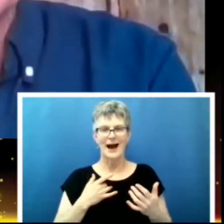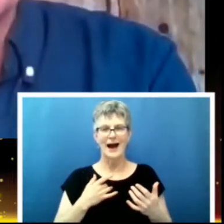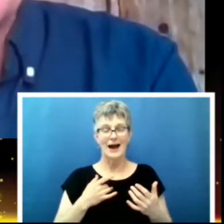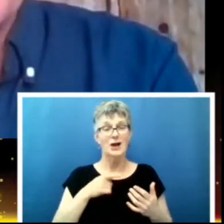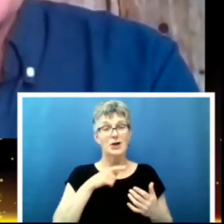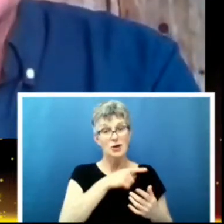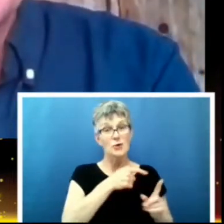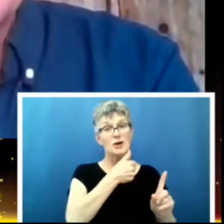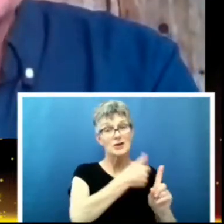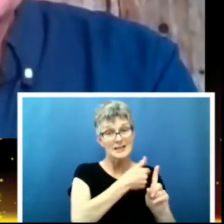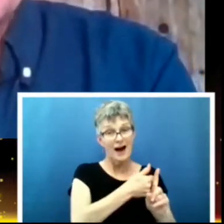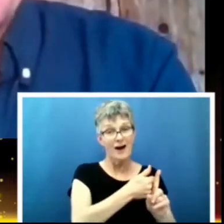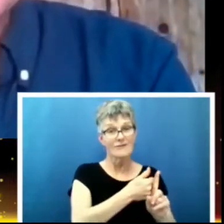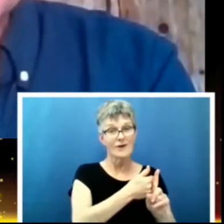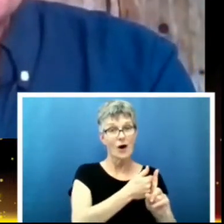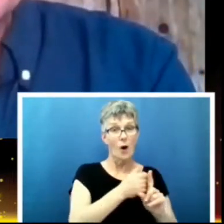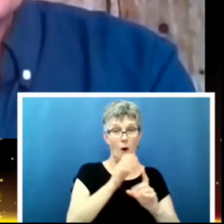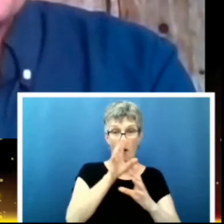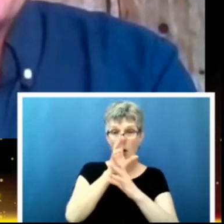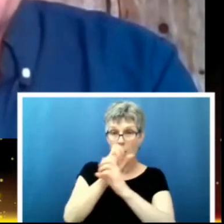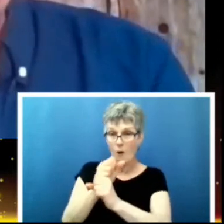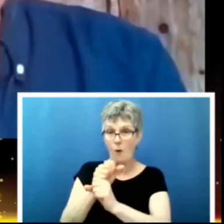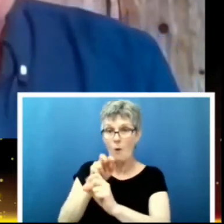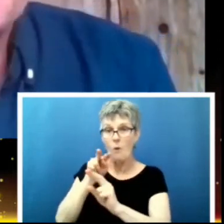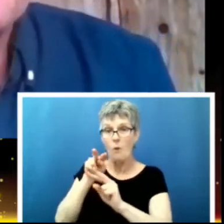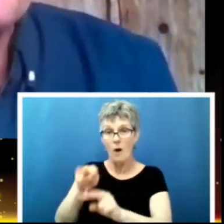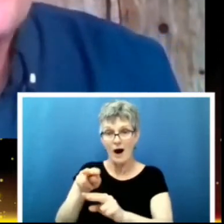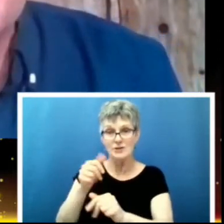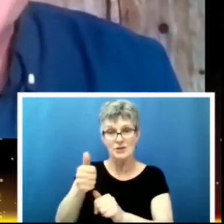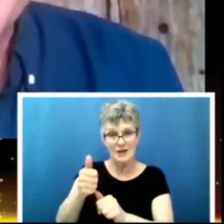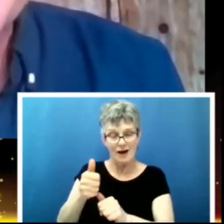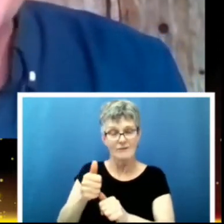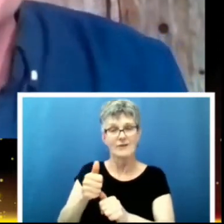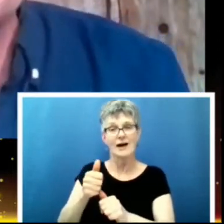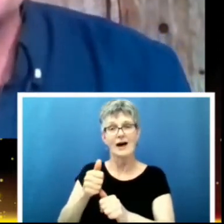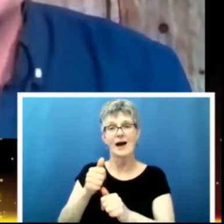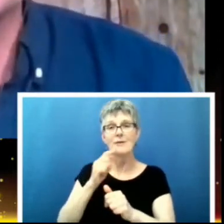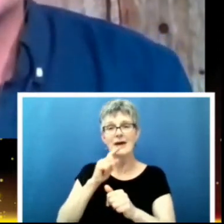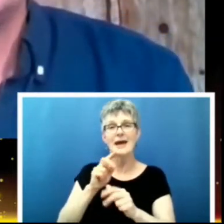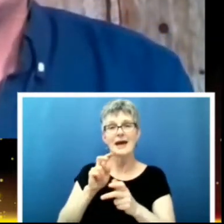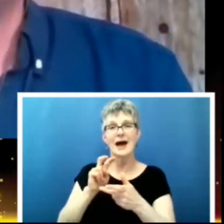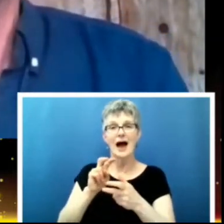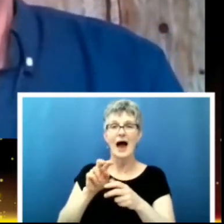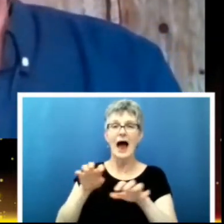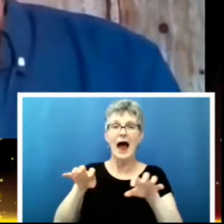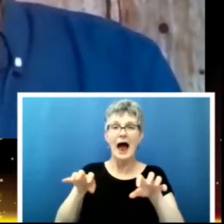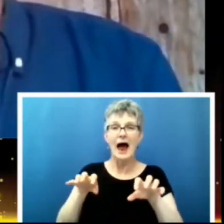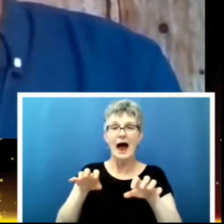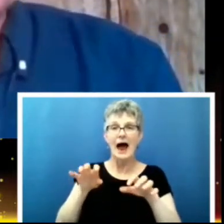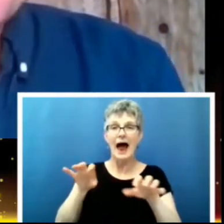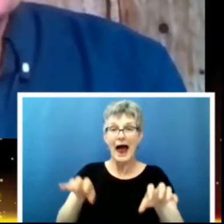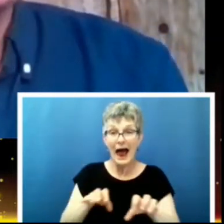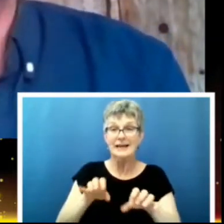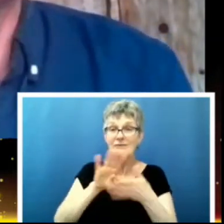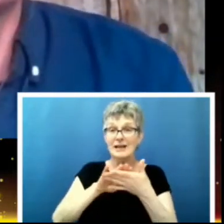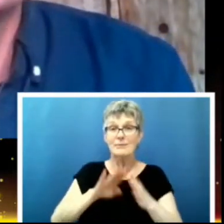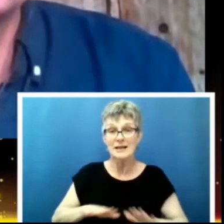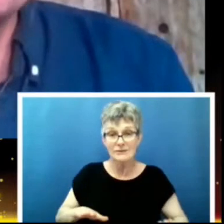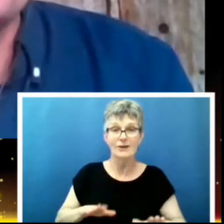in that way that you can be actively peaceful. I hope I caught a few moments of your peace. But at any rate, for the rest of you it was something to behold.